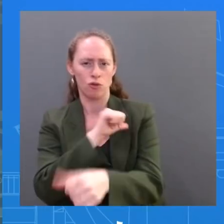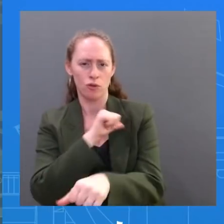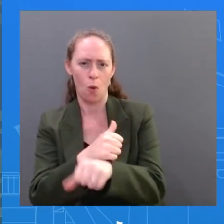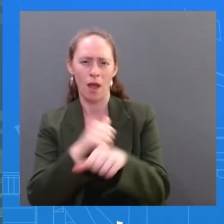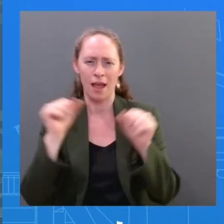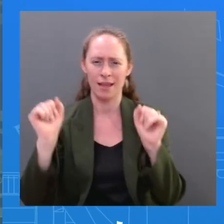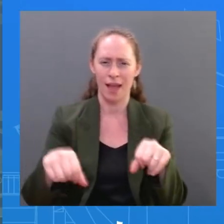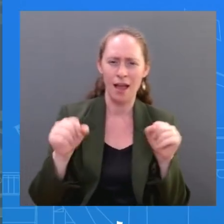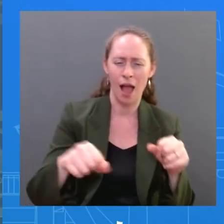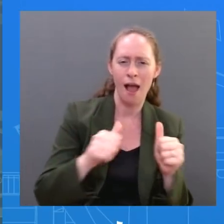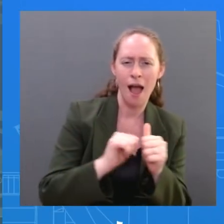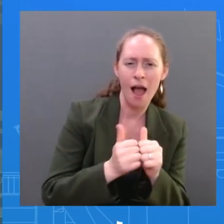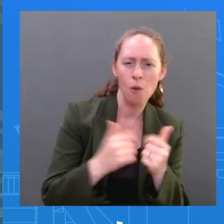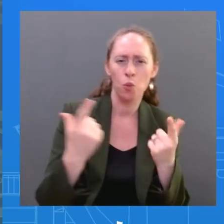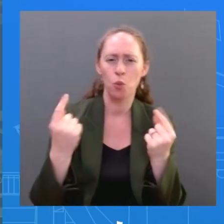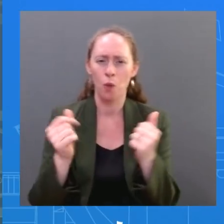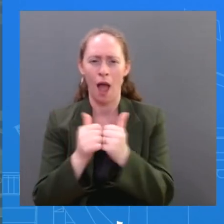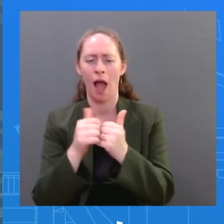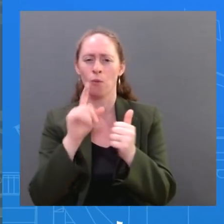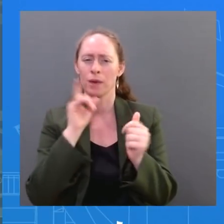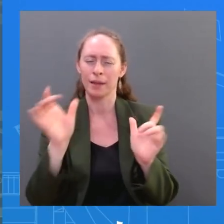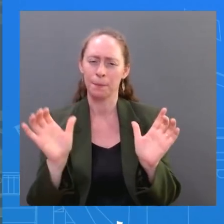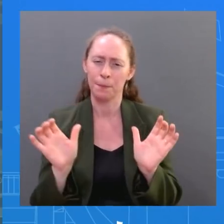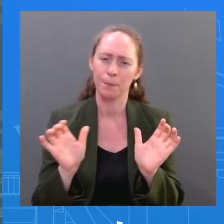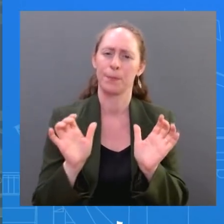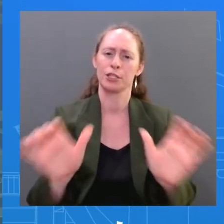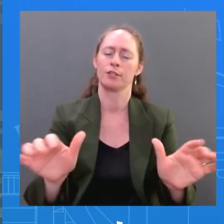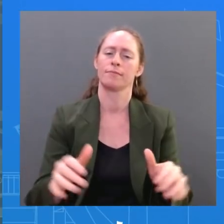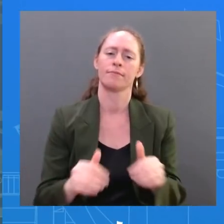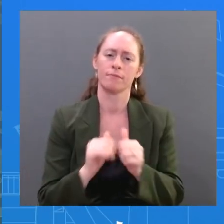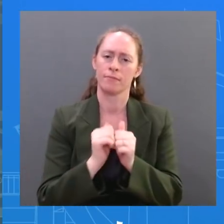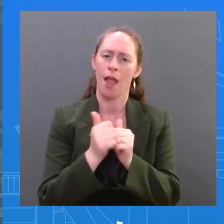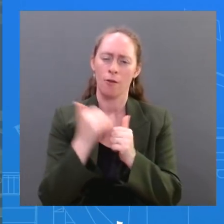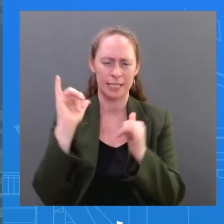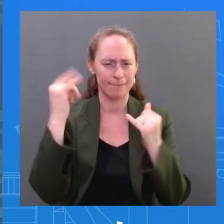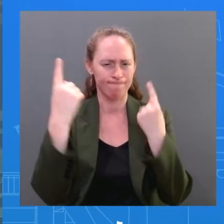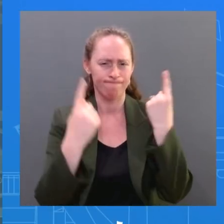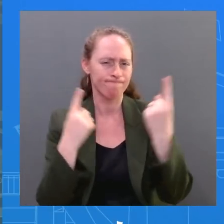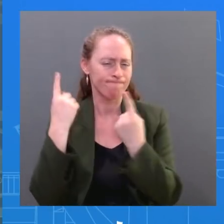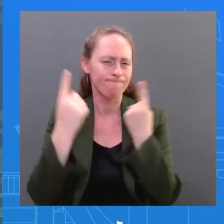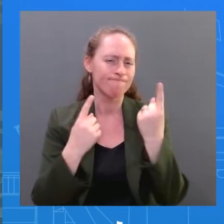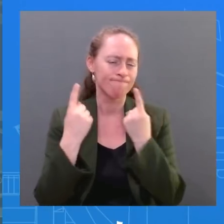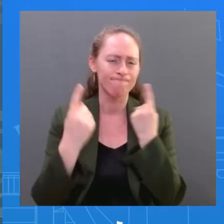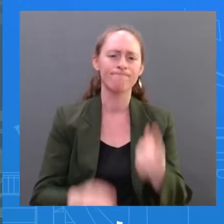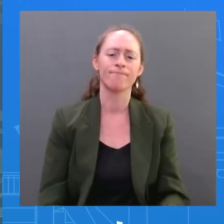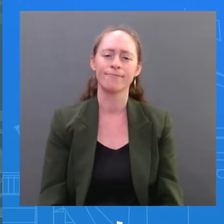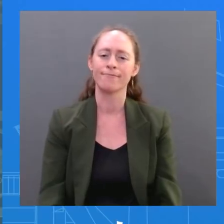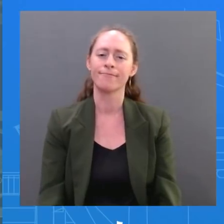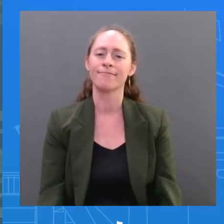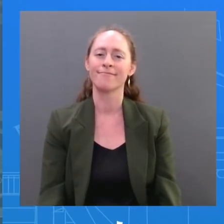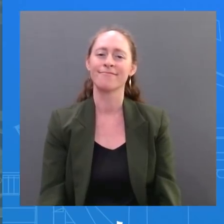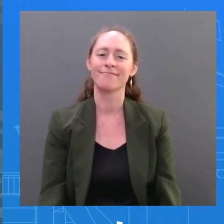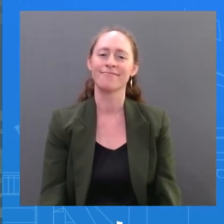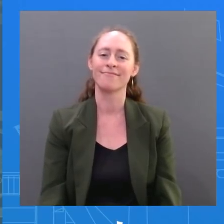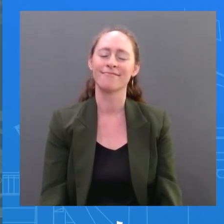But the way that we truly get back those freedoms, that constitutional right that people --